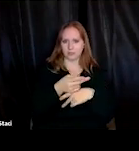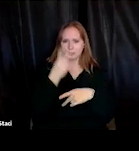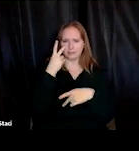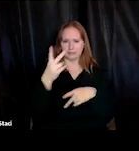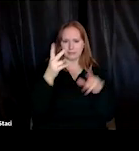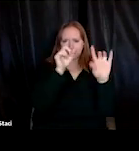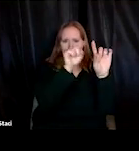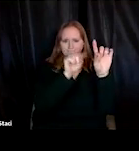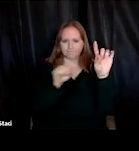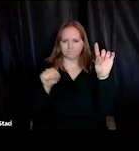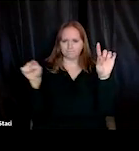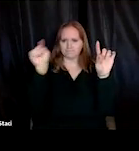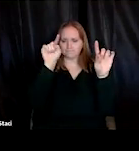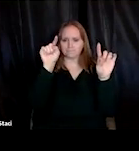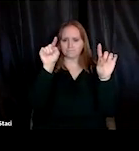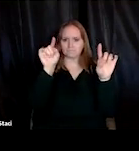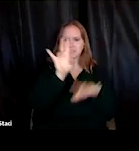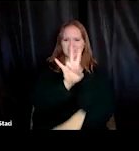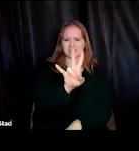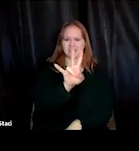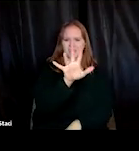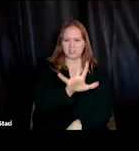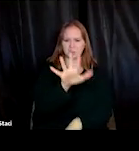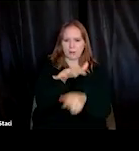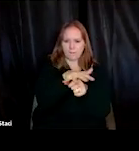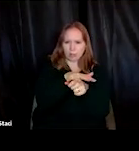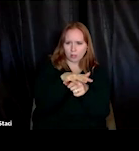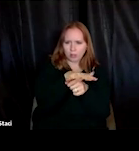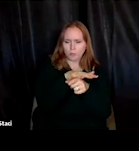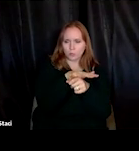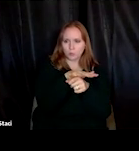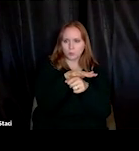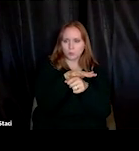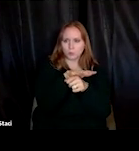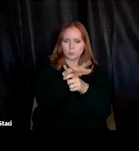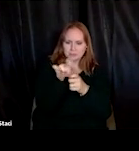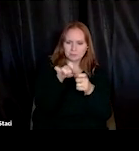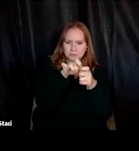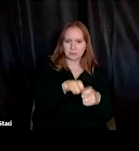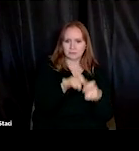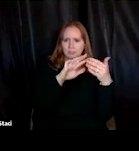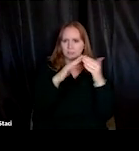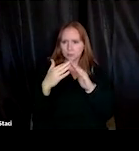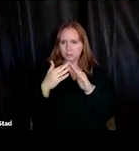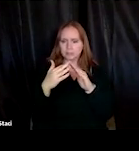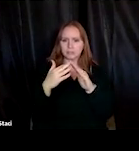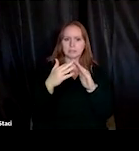Seven of those are kind of localized to specific communities or geographies within our state.